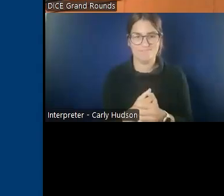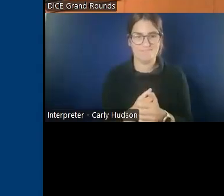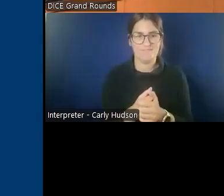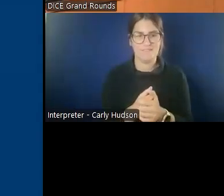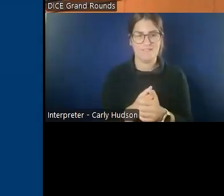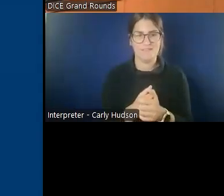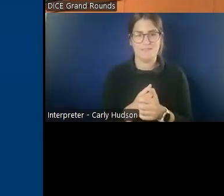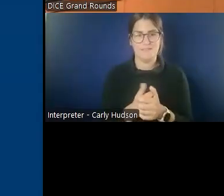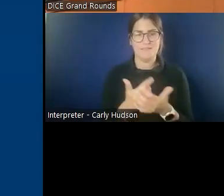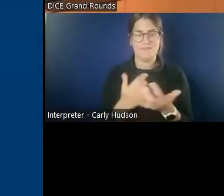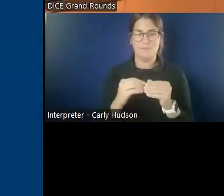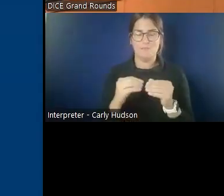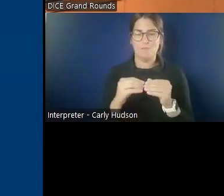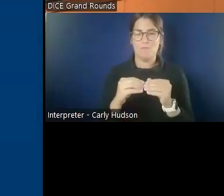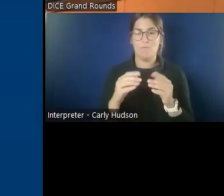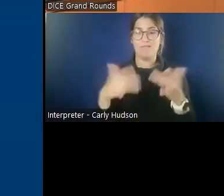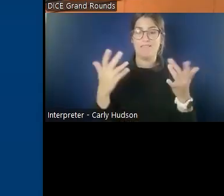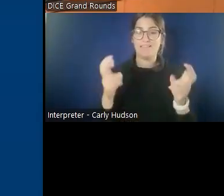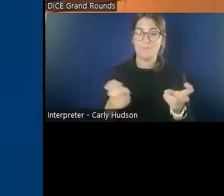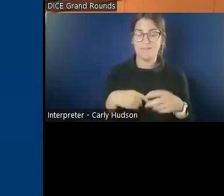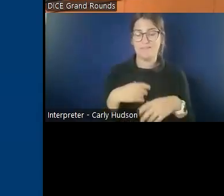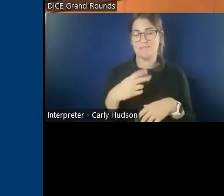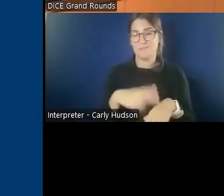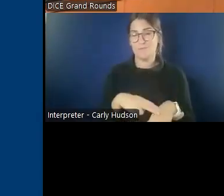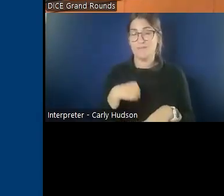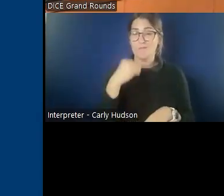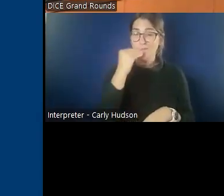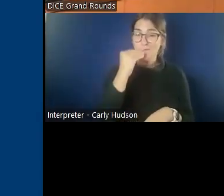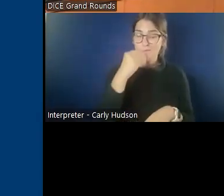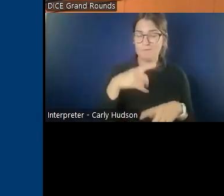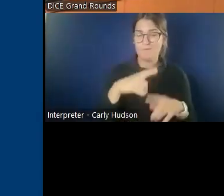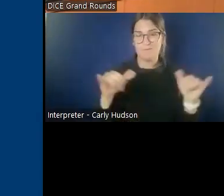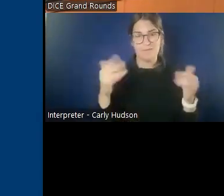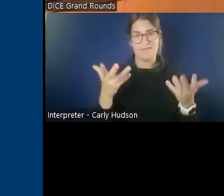lighthearted topics like food and some heavier topics I think some of the themes that stuck out